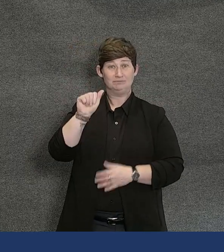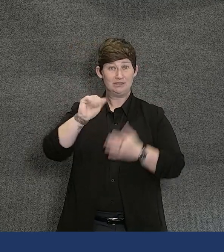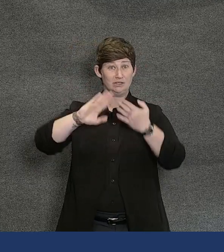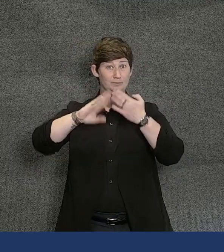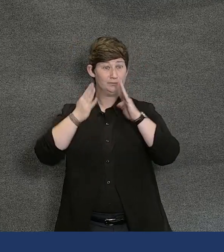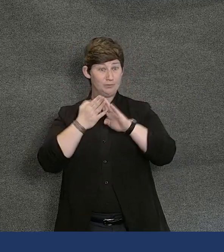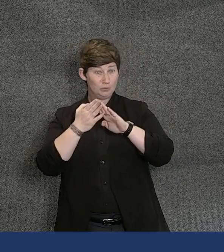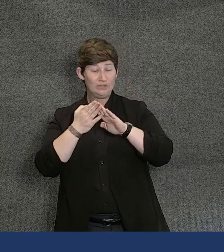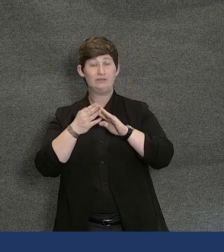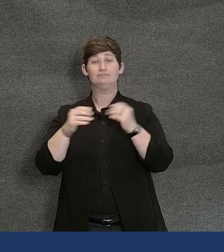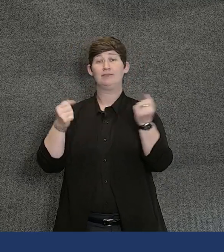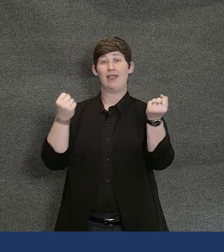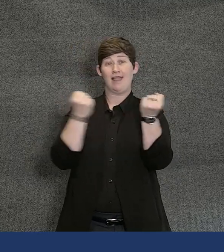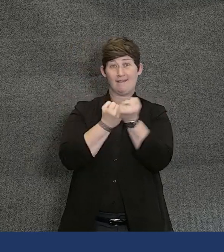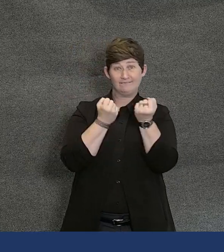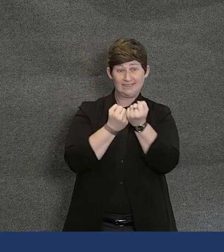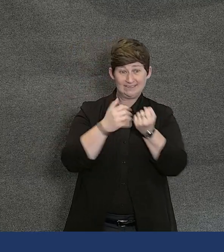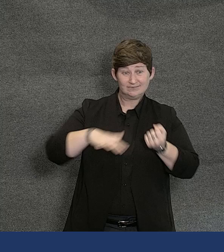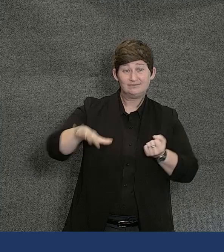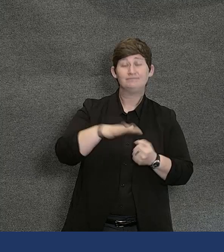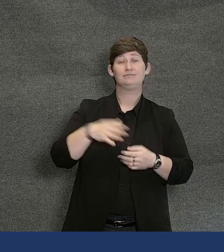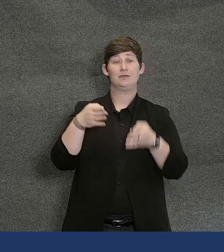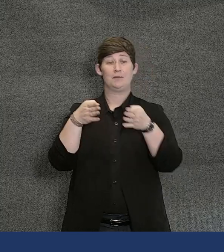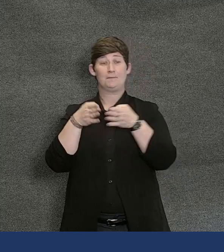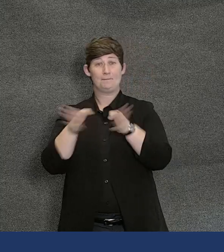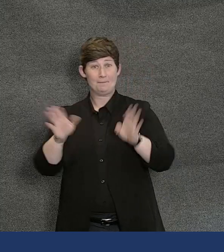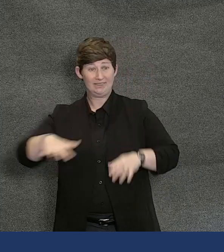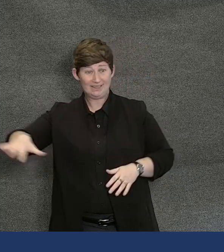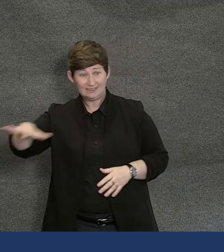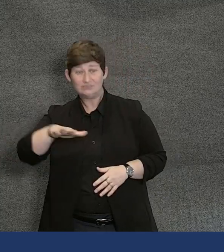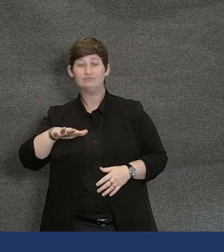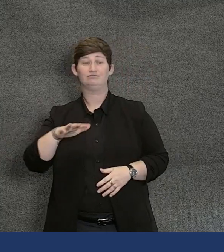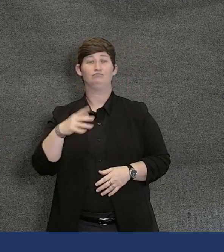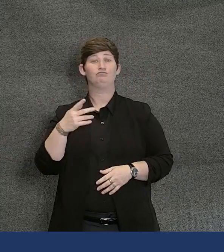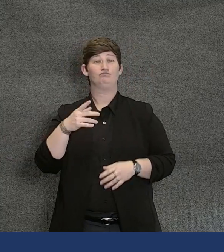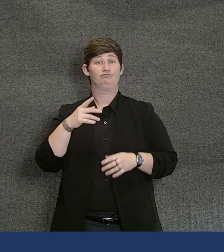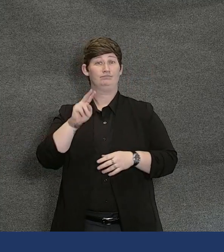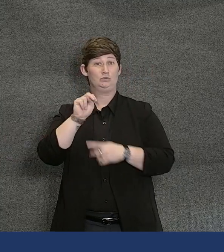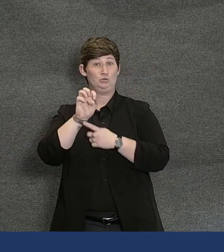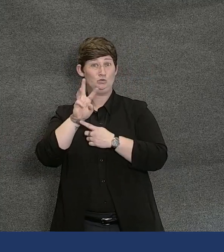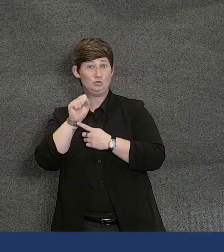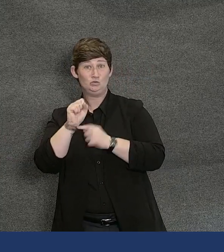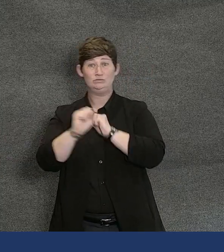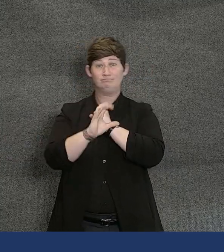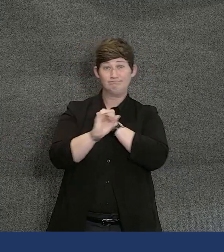the public, the press, policymakers, legislators, state leaders.